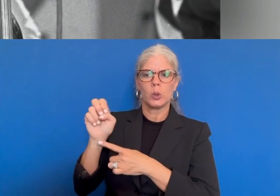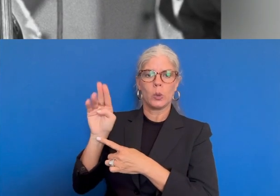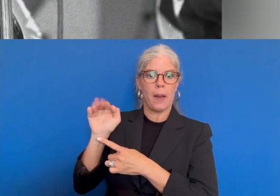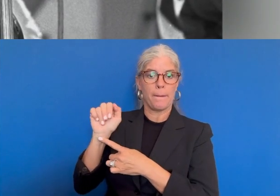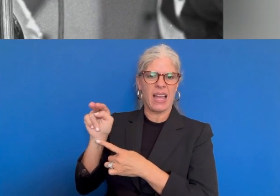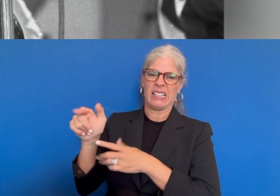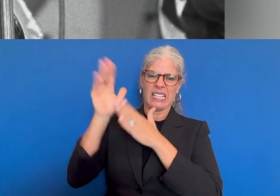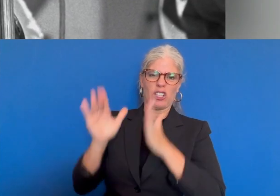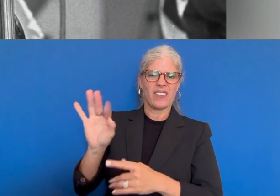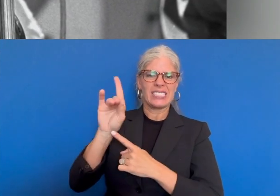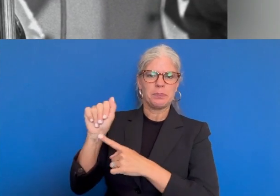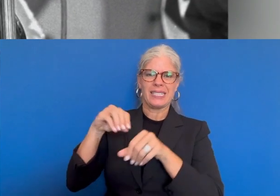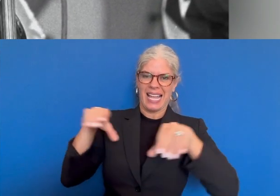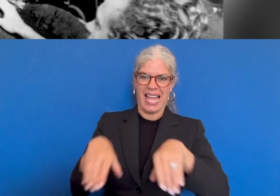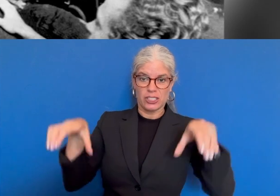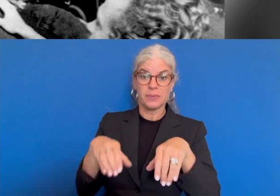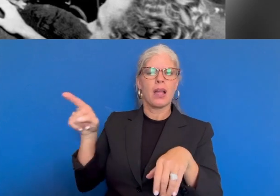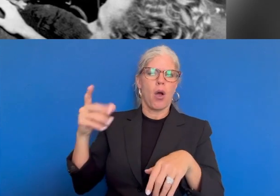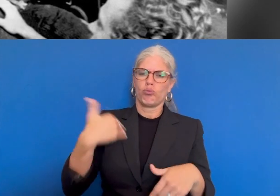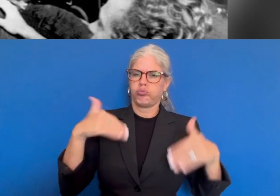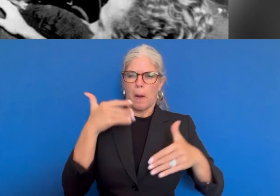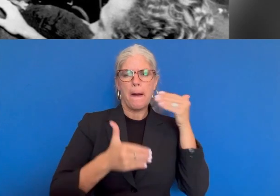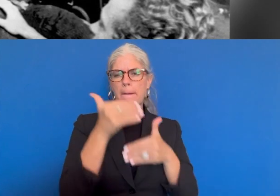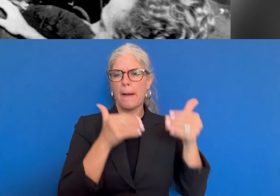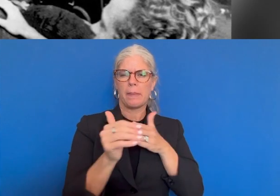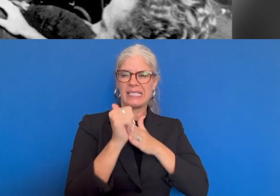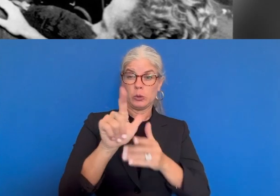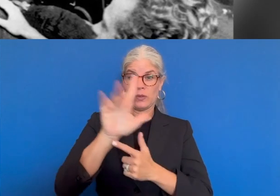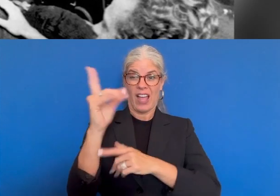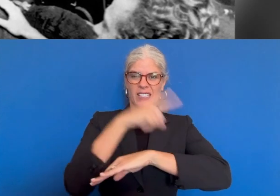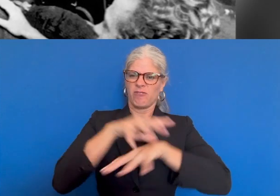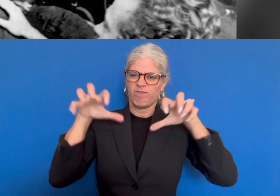leader of the Disabled In Action, championed the cause, leading a 25 day sit-in,